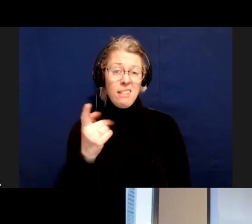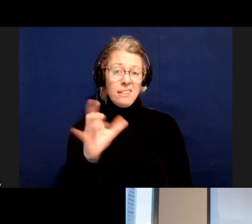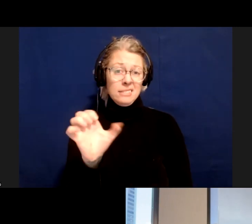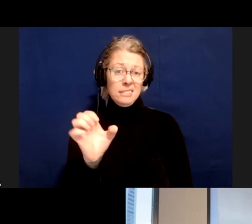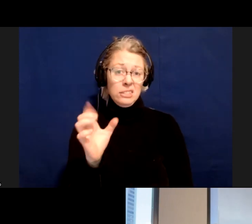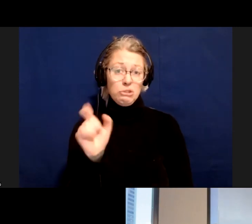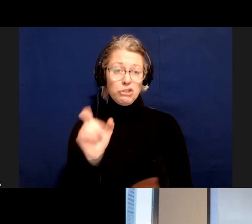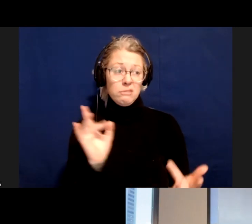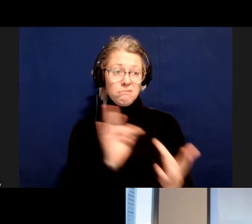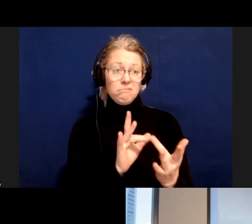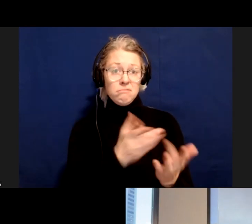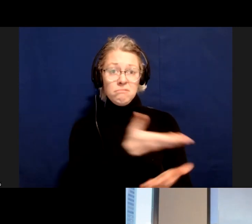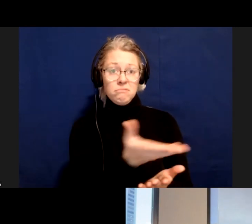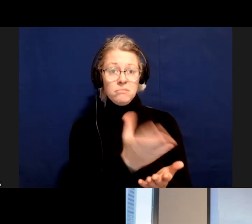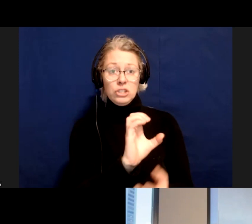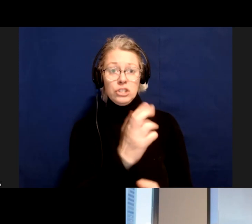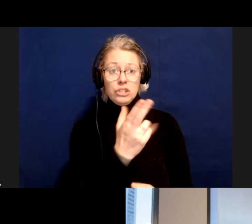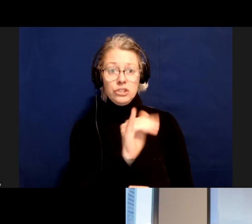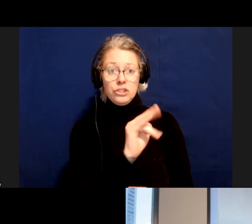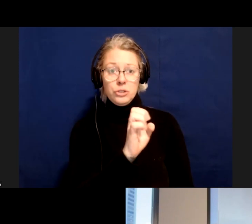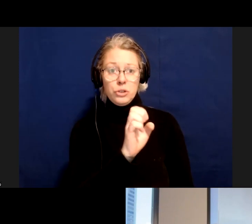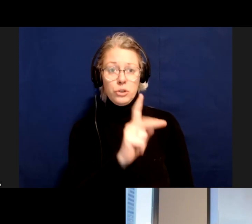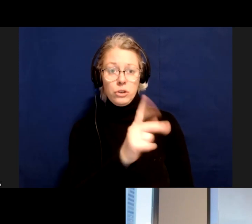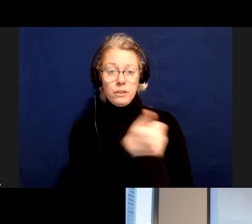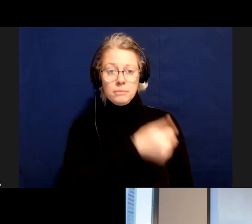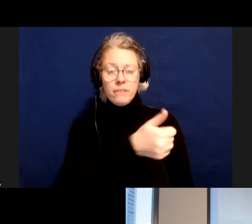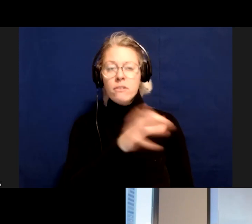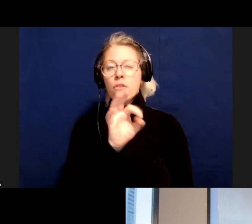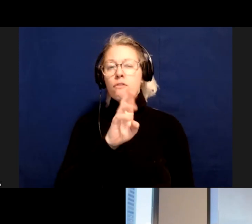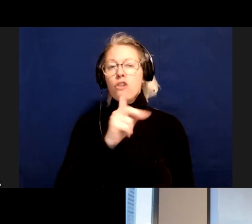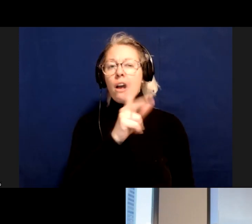Chinook Blast folks in particular. Franca Gualtieri is the executive director of Chinook